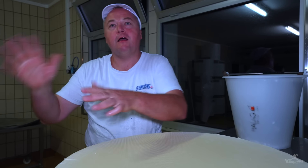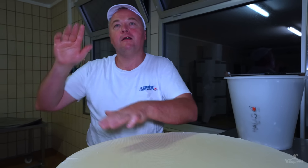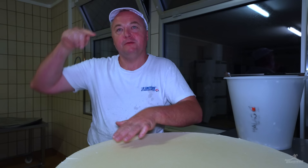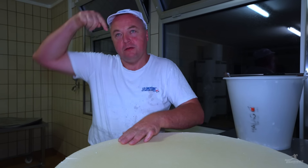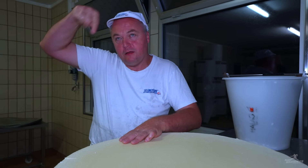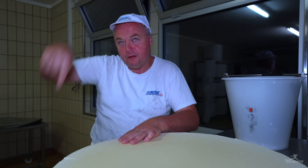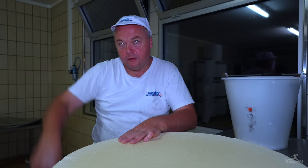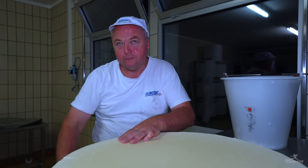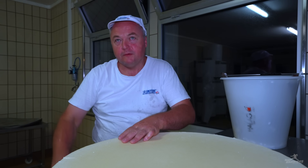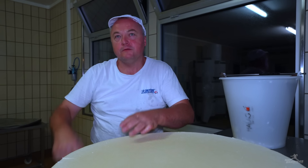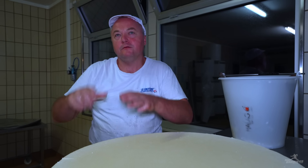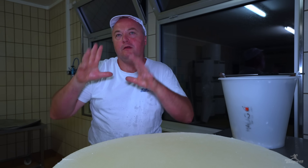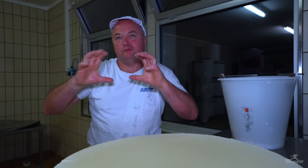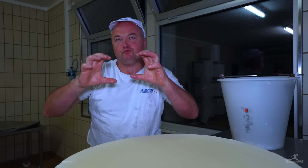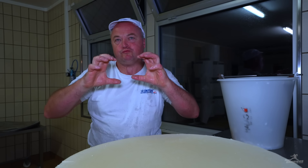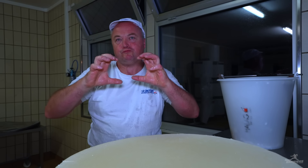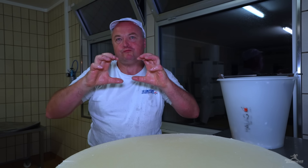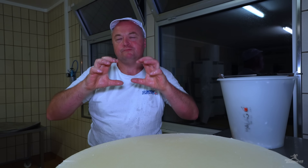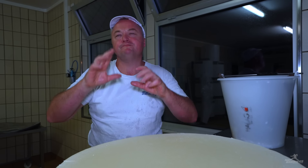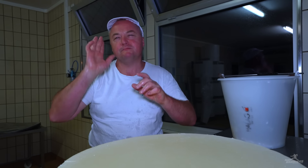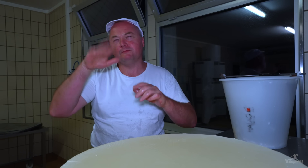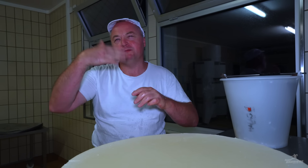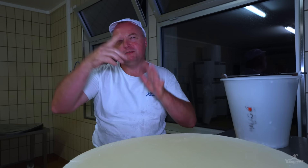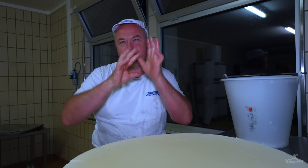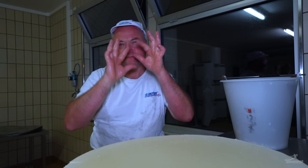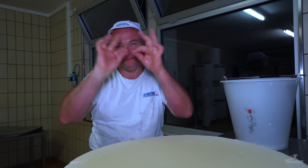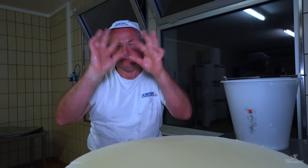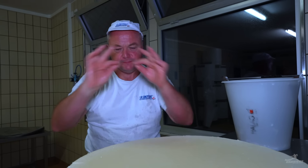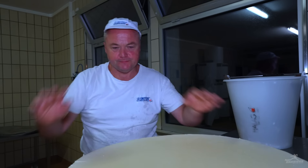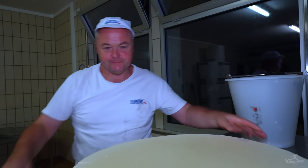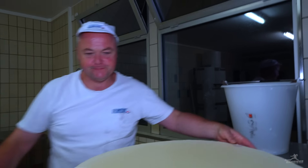when bringing it downstairs to firm up. You’ll see what I mean.